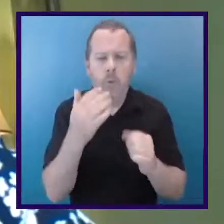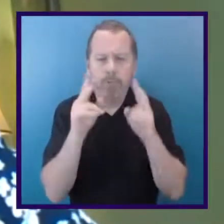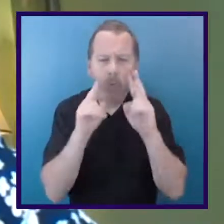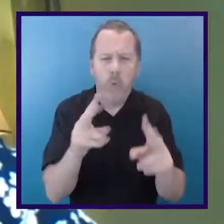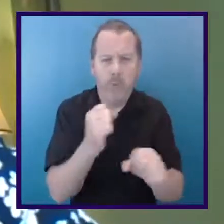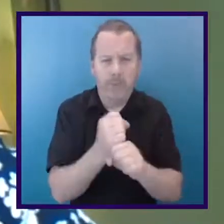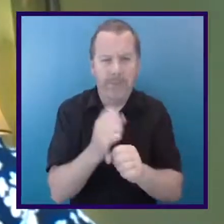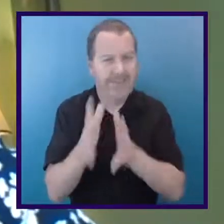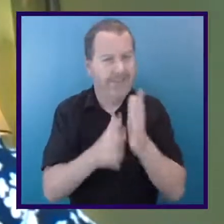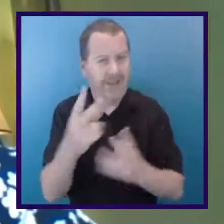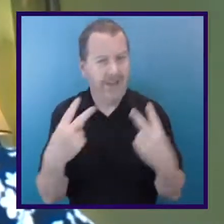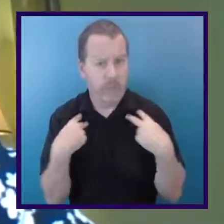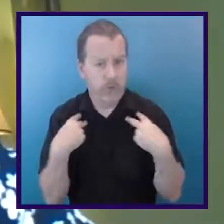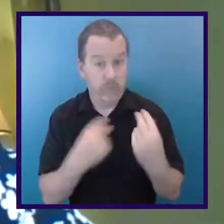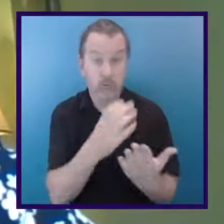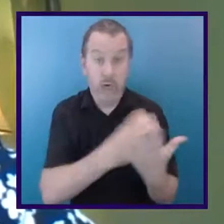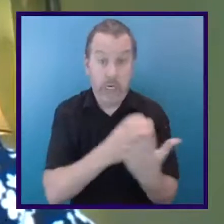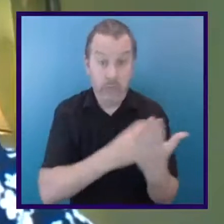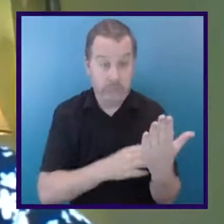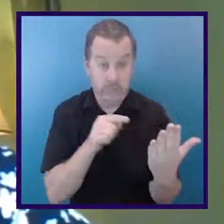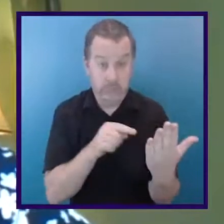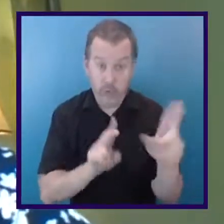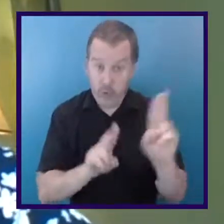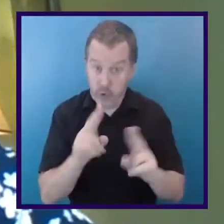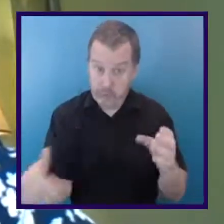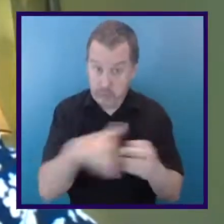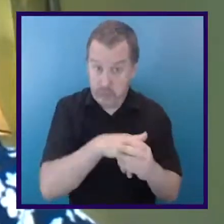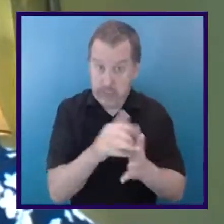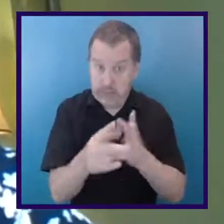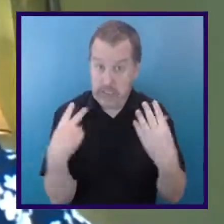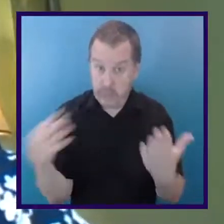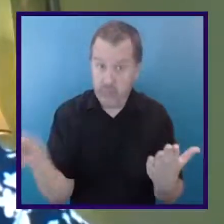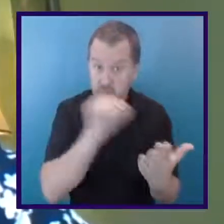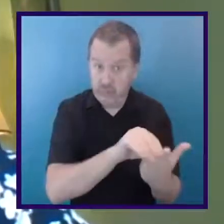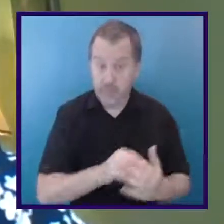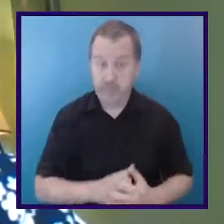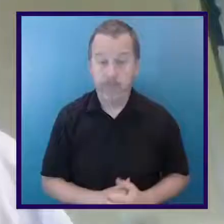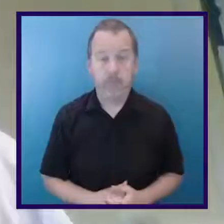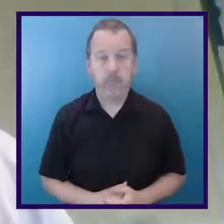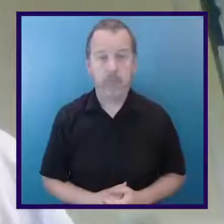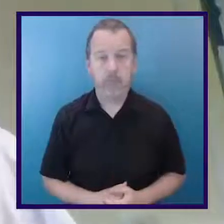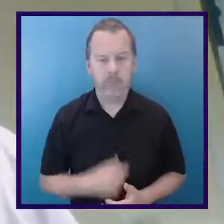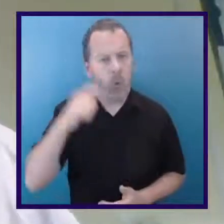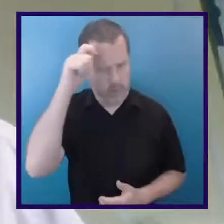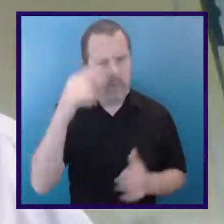What would be your views on the inclusion and importance of sign language on the curriculum, alongside other languages?